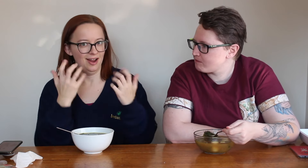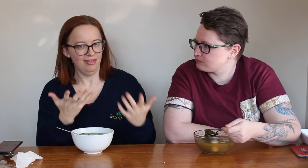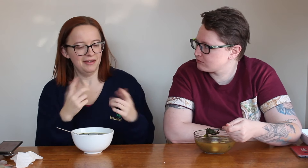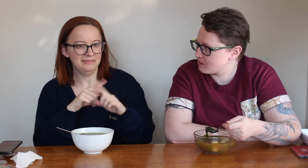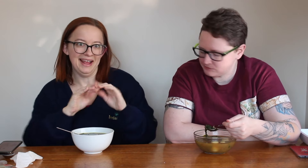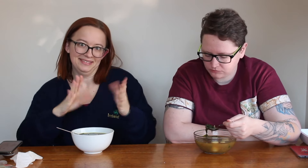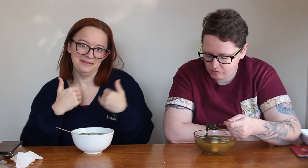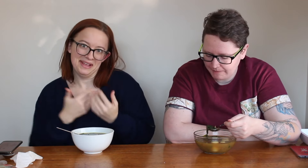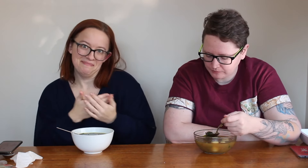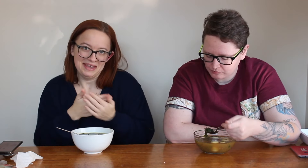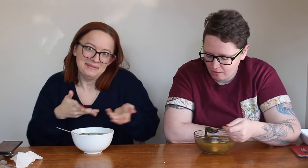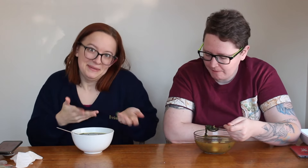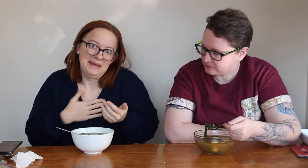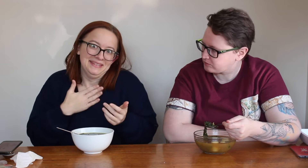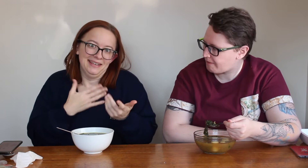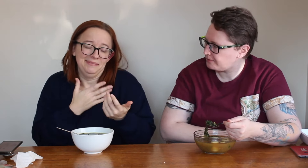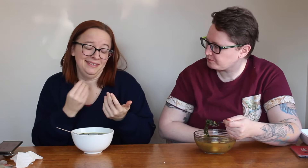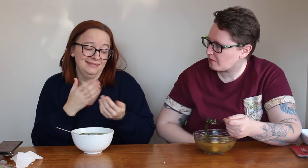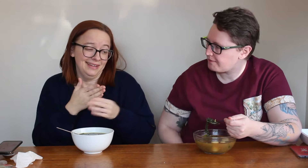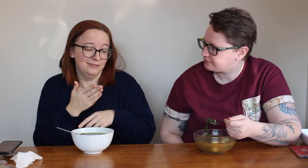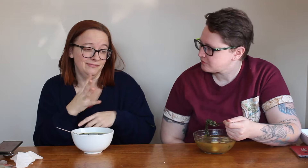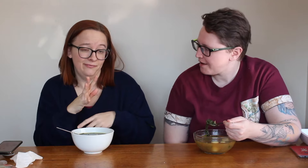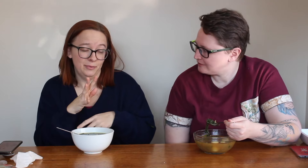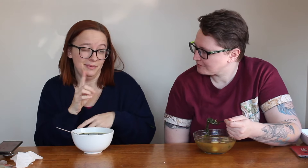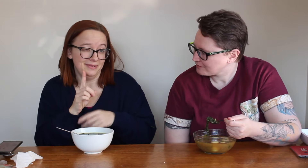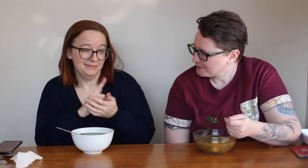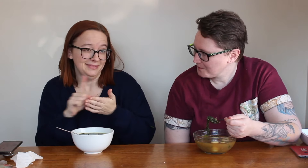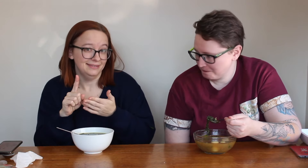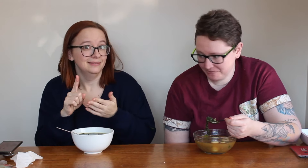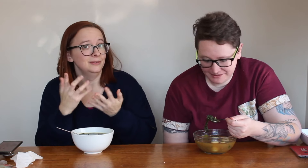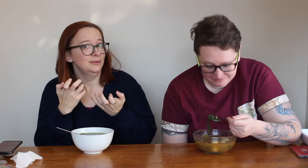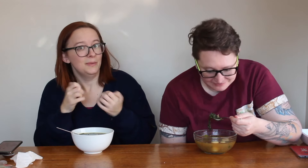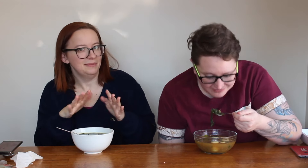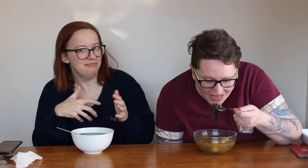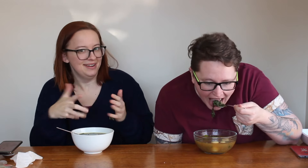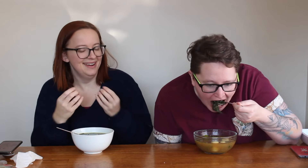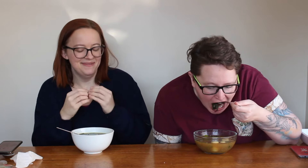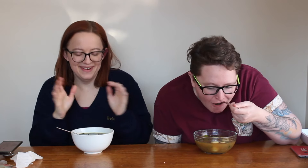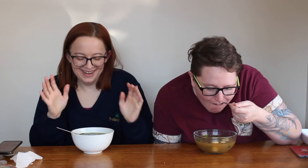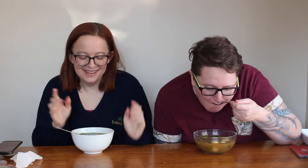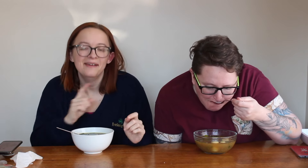Okay, um I Would say you know, don't really Like I don't focus on